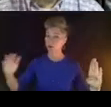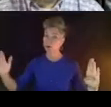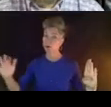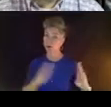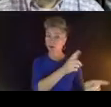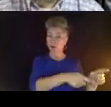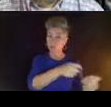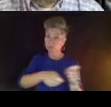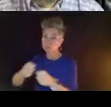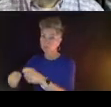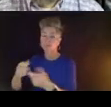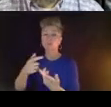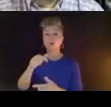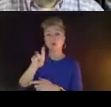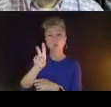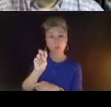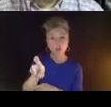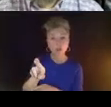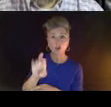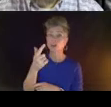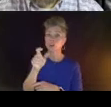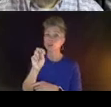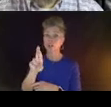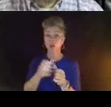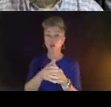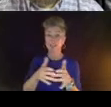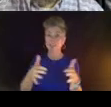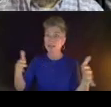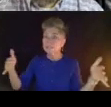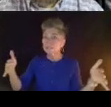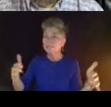gender expansive, queer, fluid, gender nonconforming.